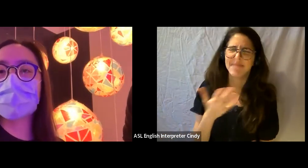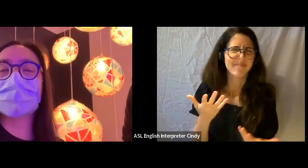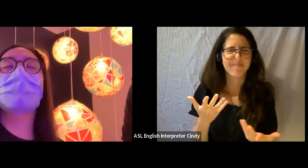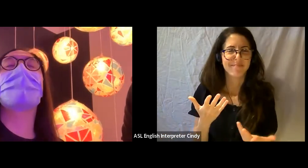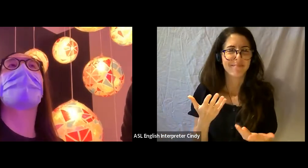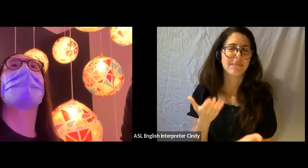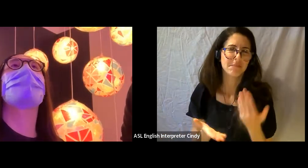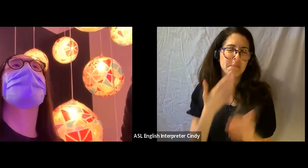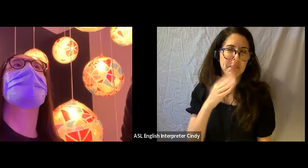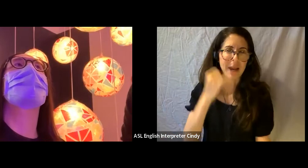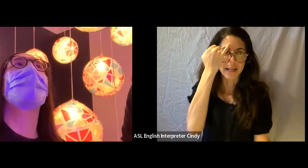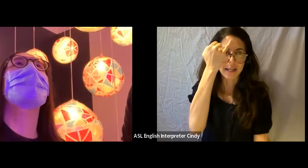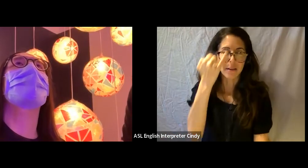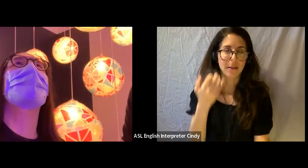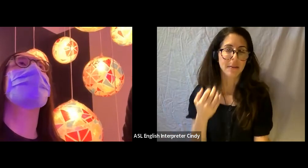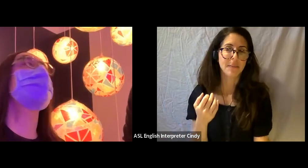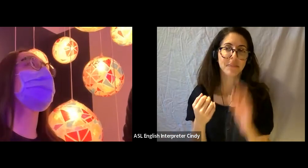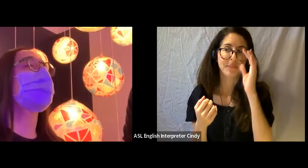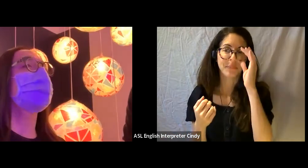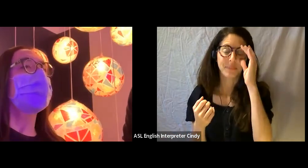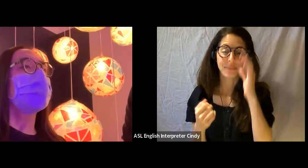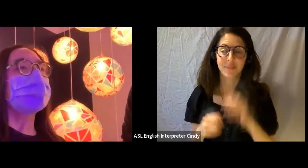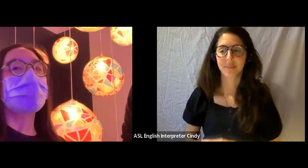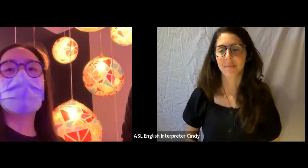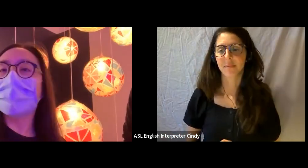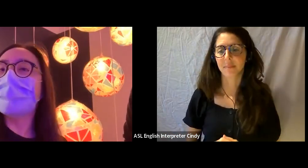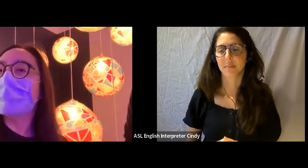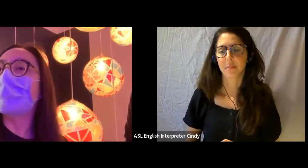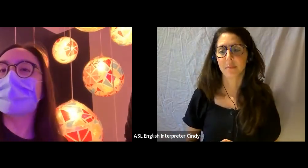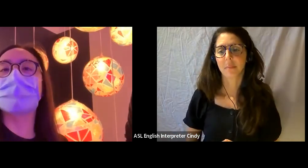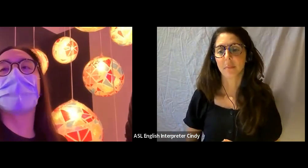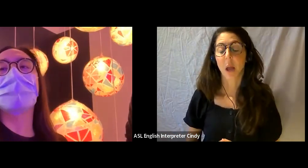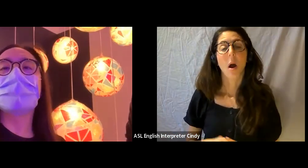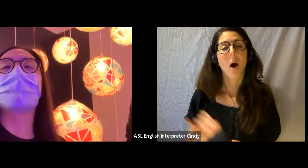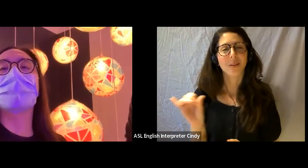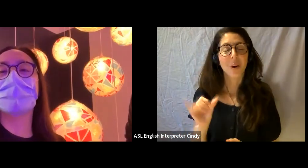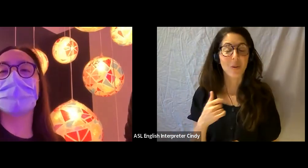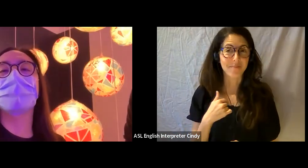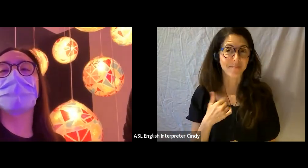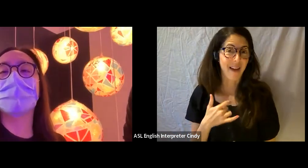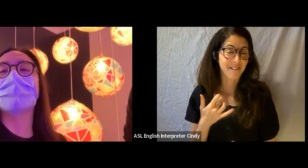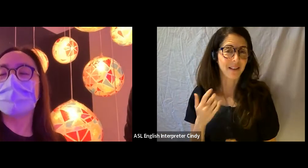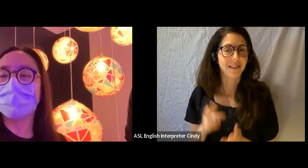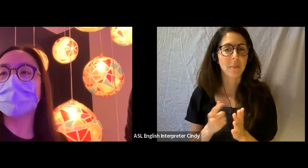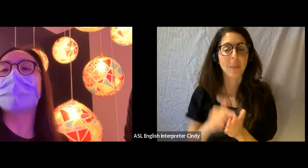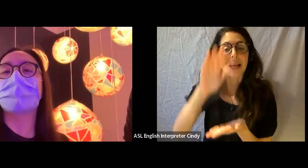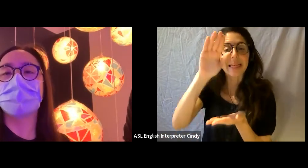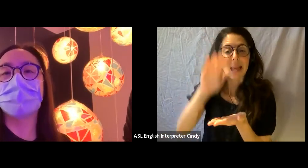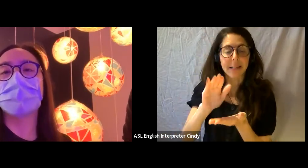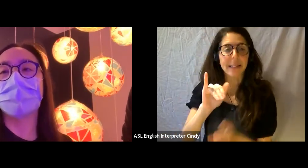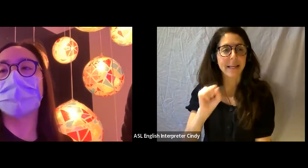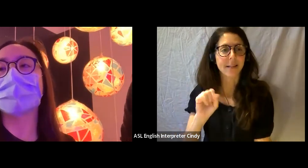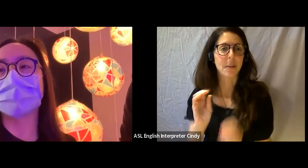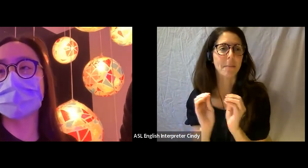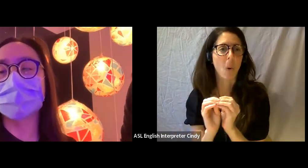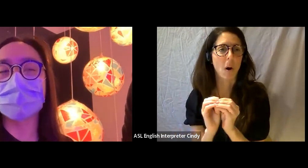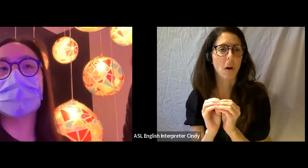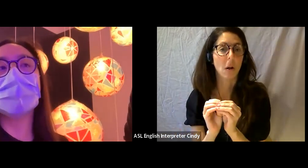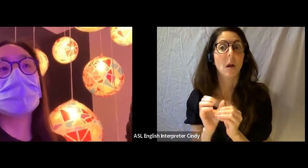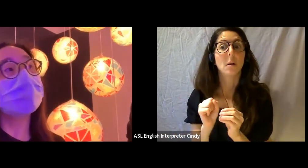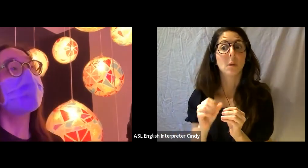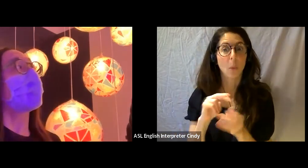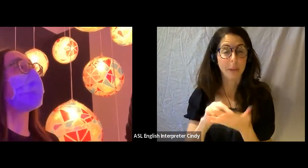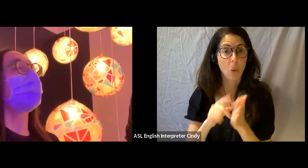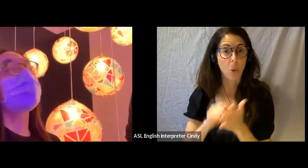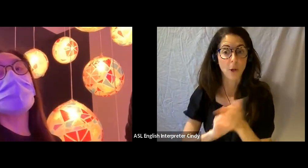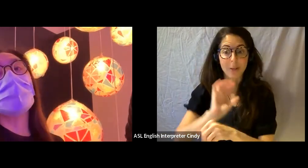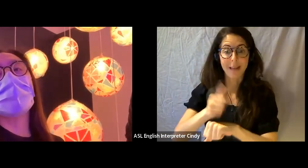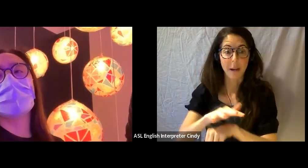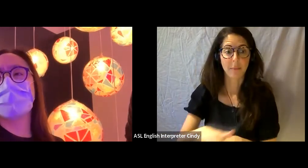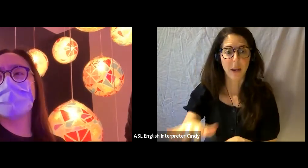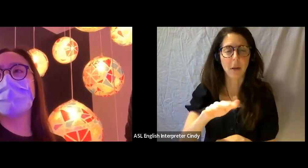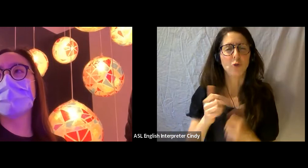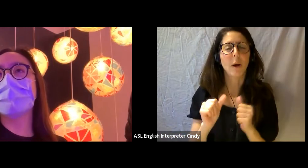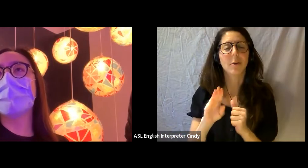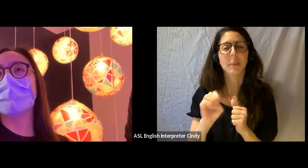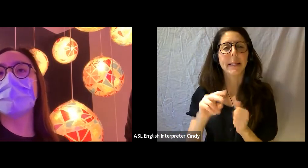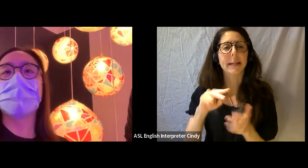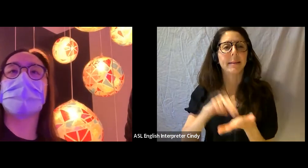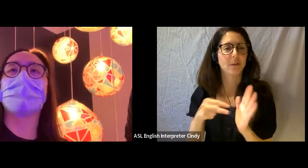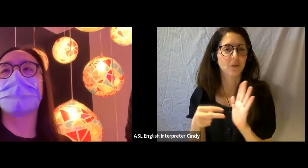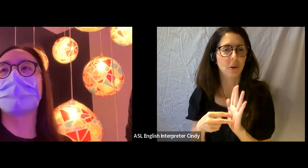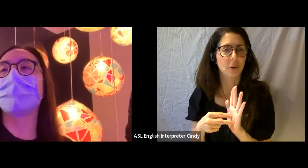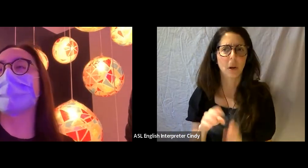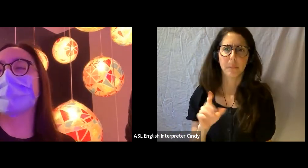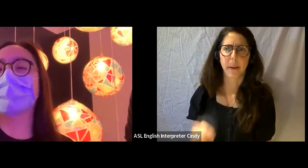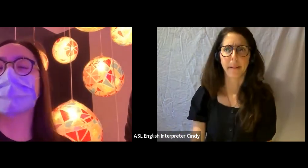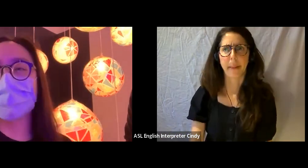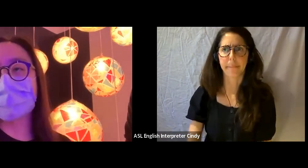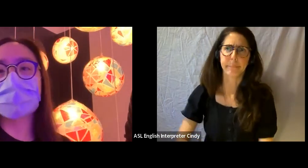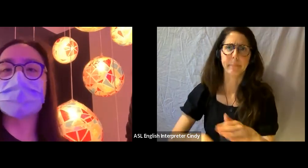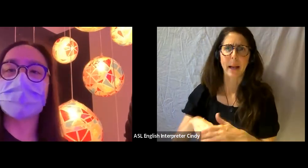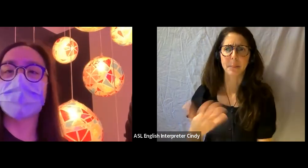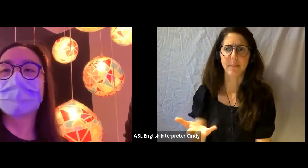And also, just sometimes I think less is more. So think through, be intentional about the work in the space, but there's no like “you can’t have more than 5 works”